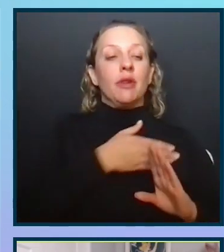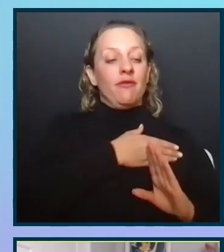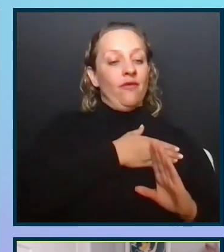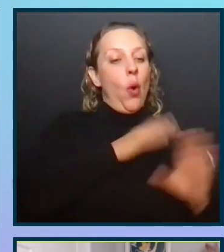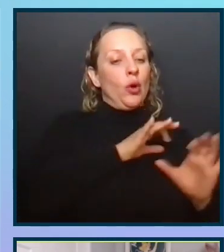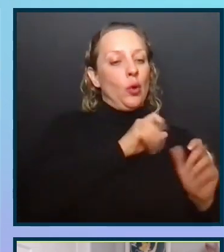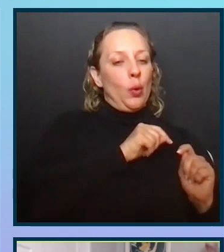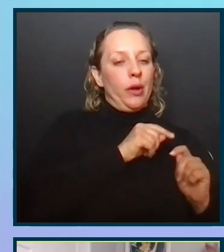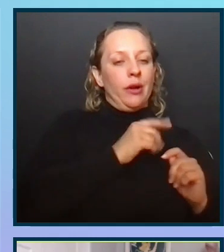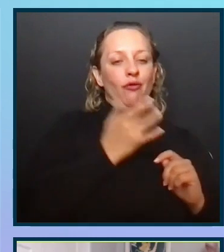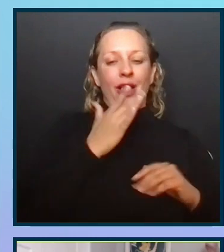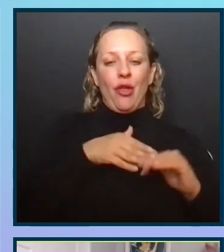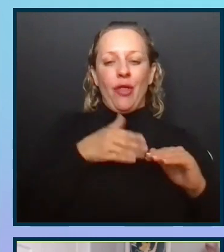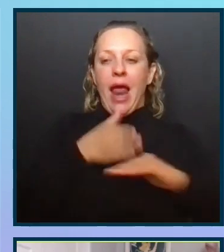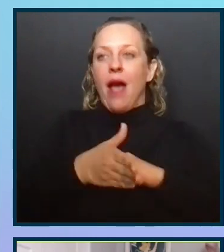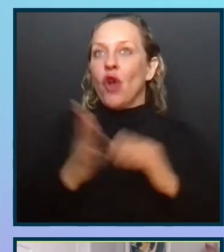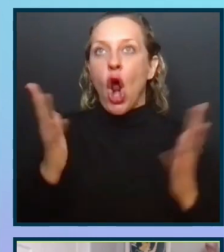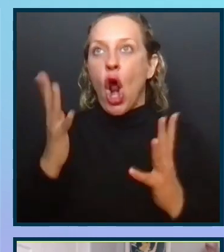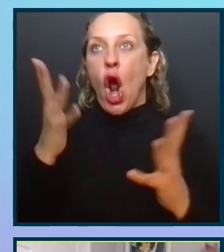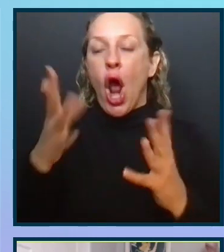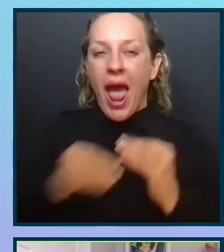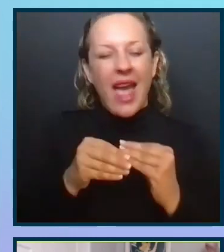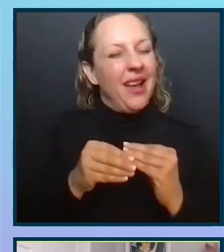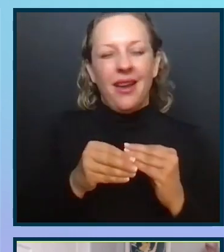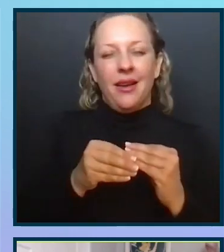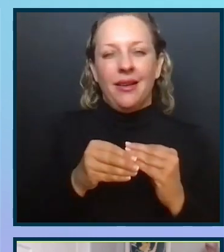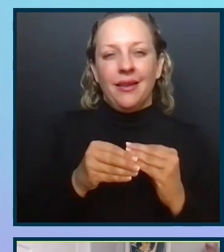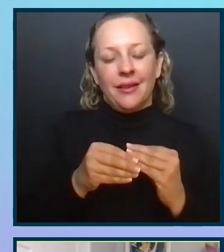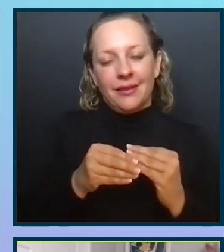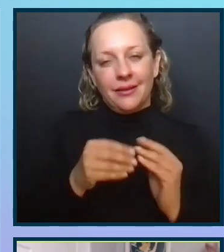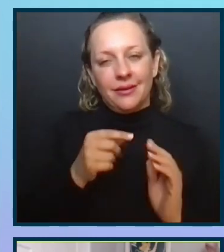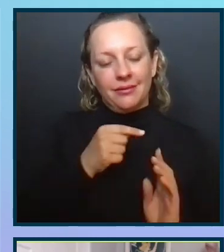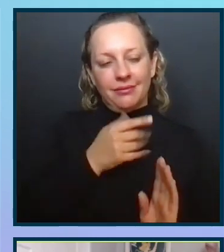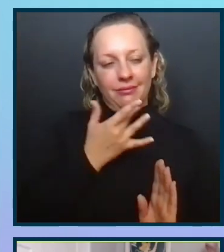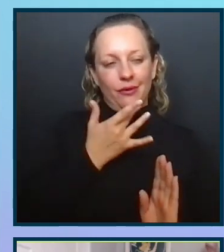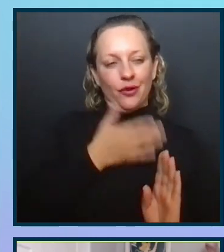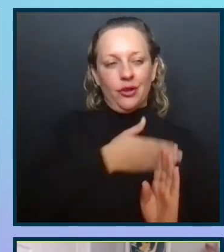But then you might be wondering, what accessibility considerations should live in design?